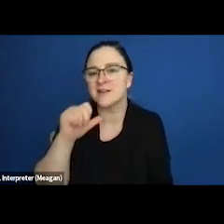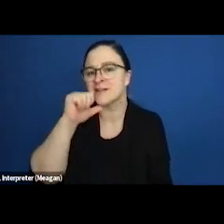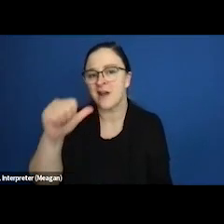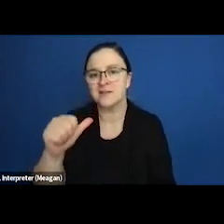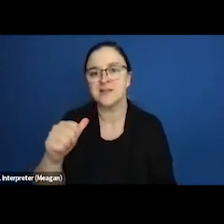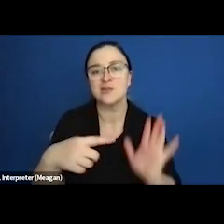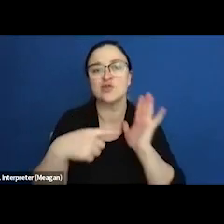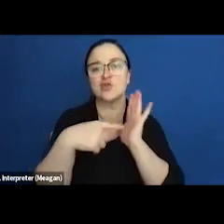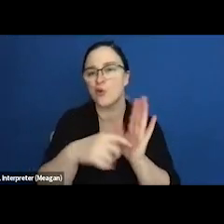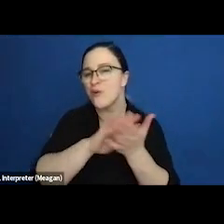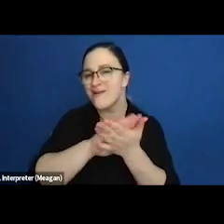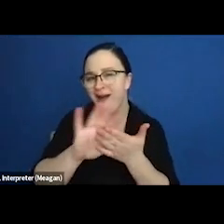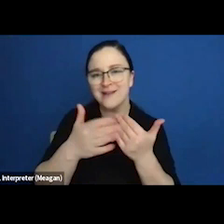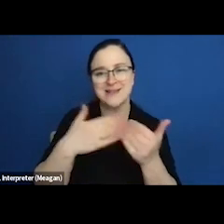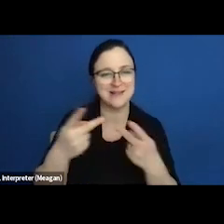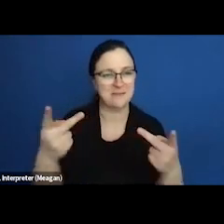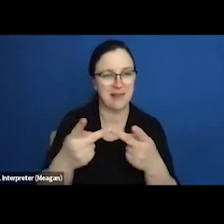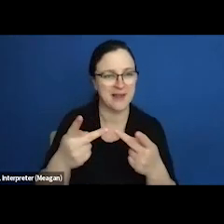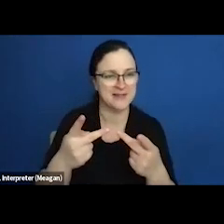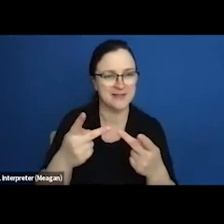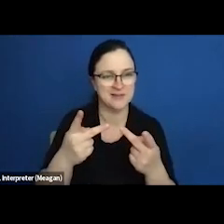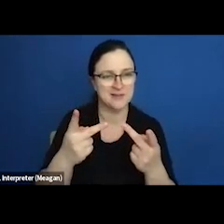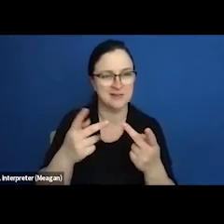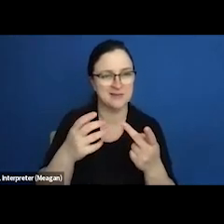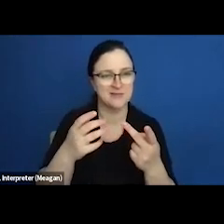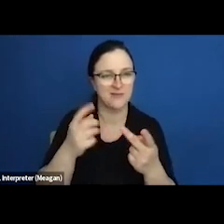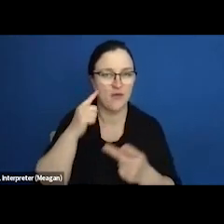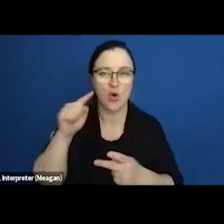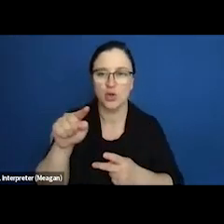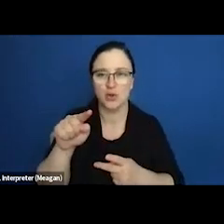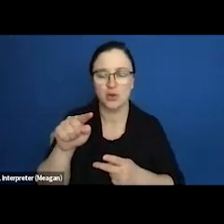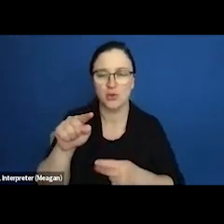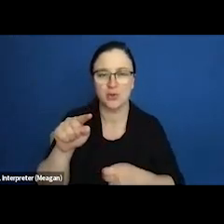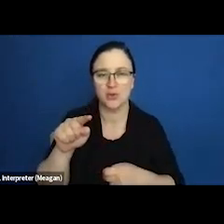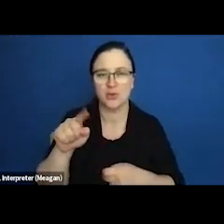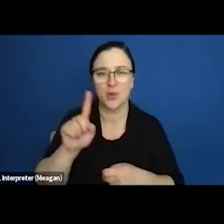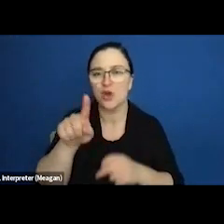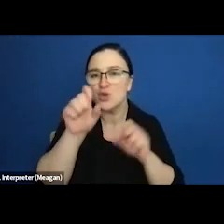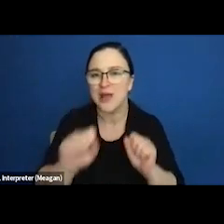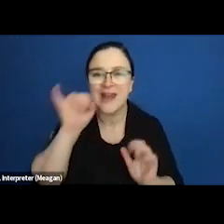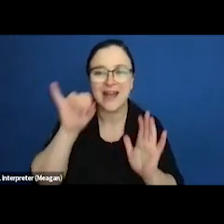easy place to go to to identify your community hospitals,